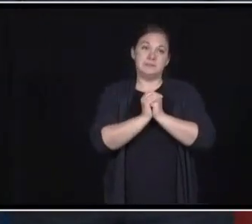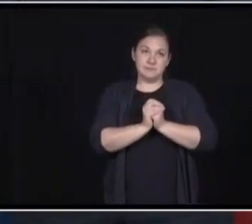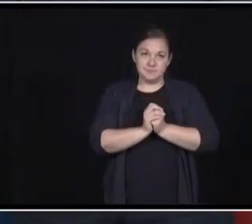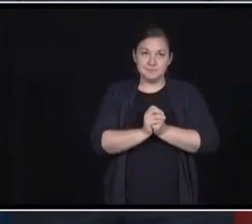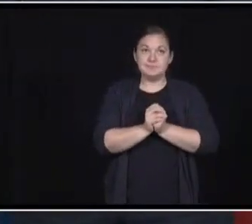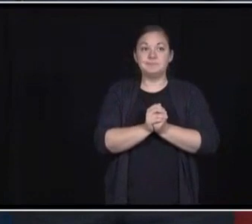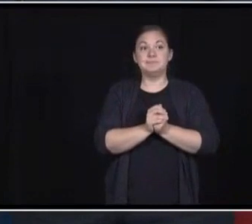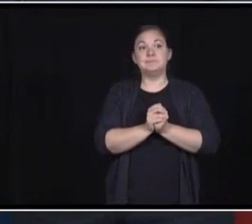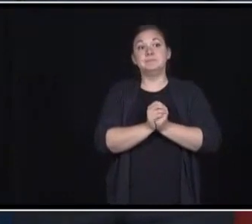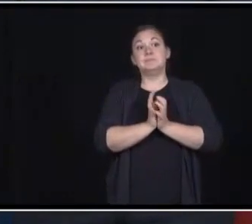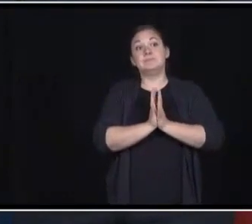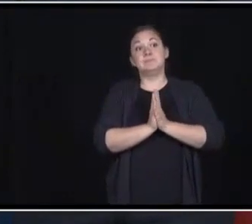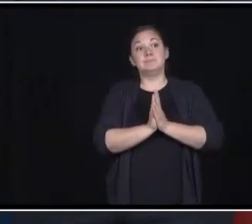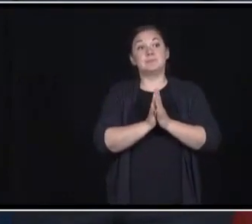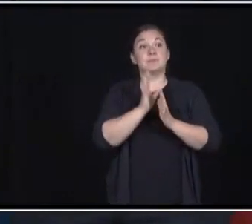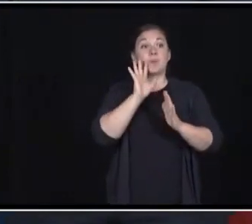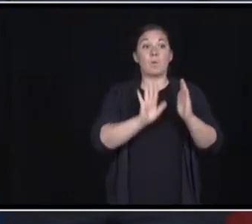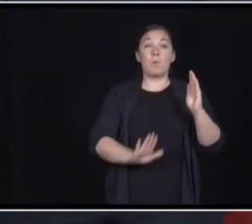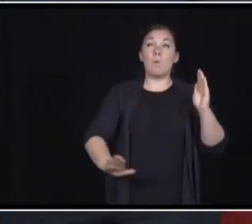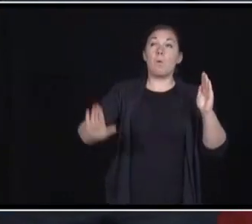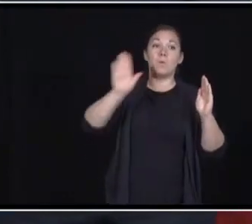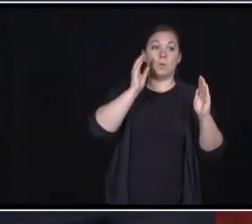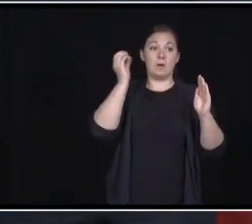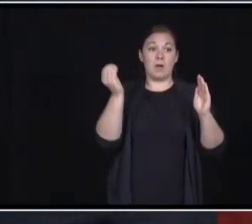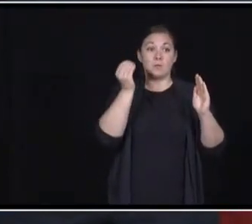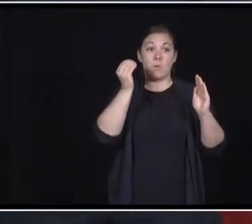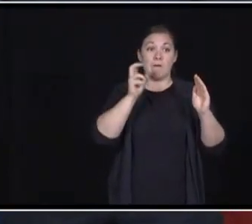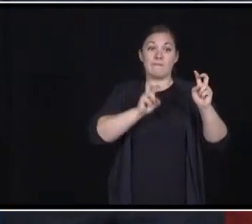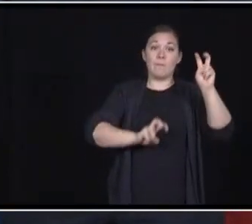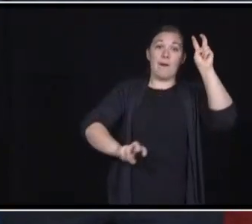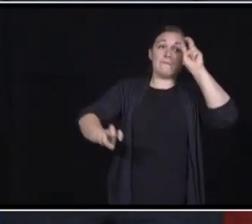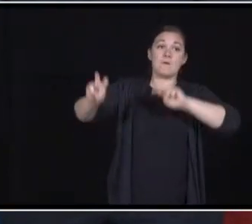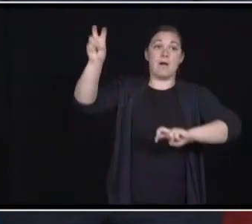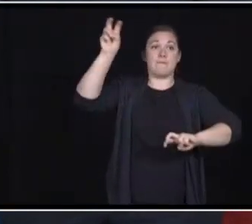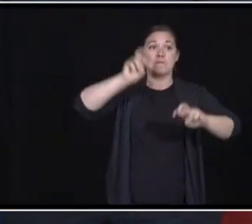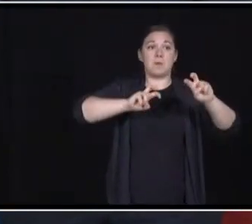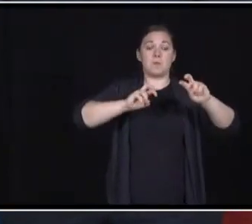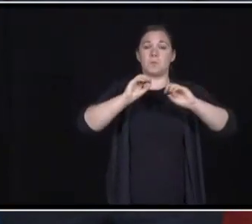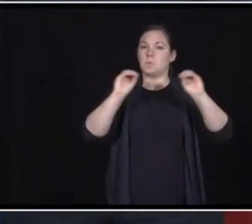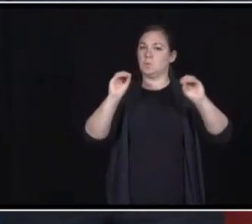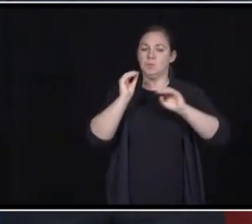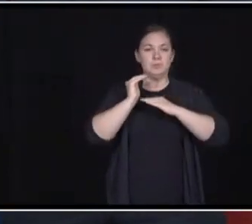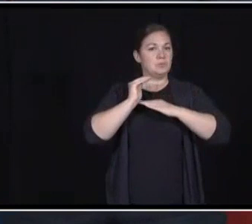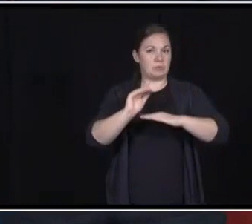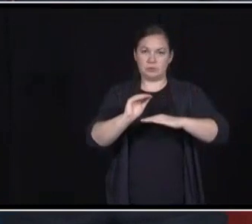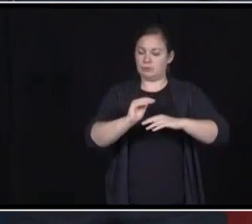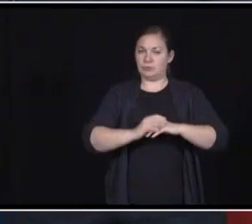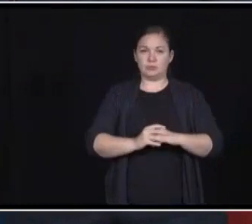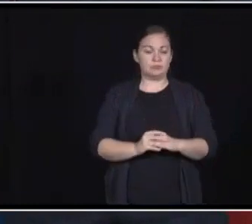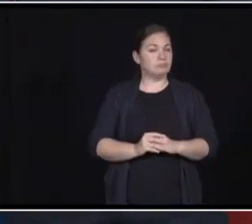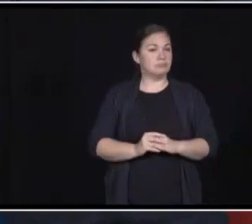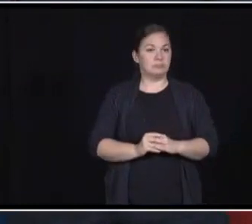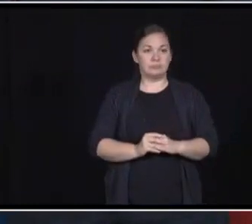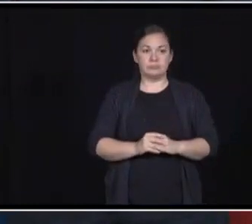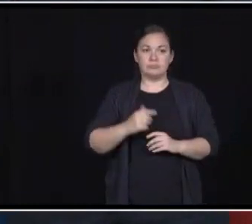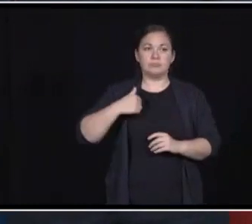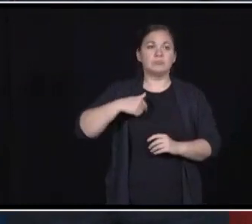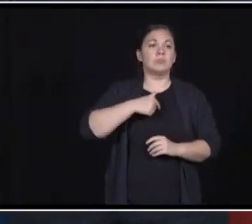As far as any internal provincial travel restrictions, we have not put those in place.